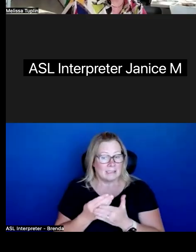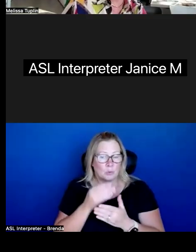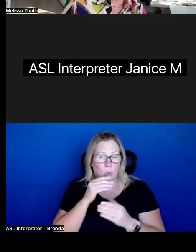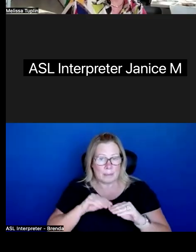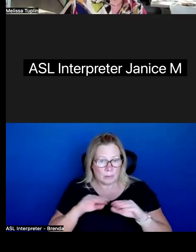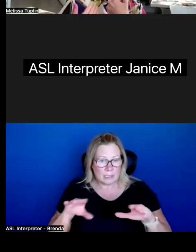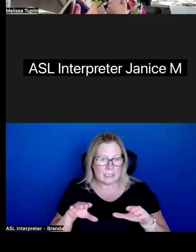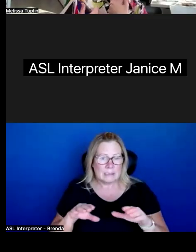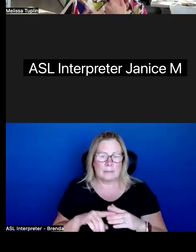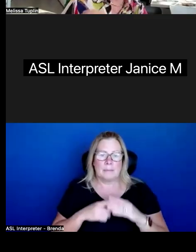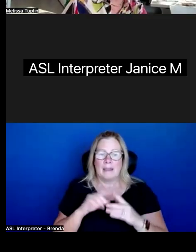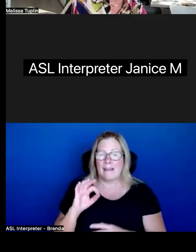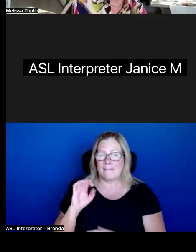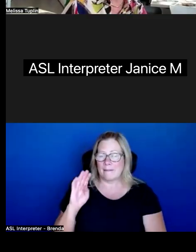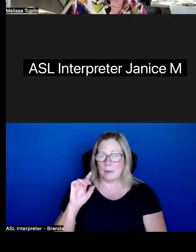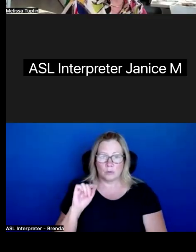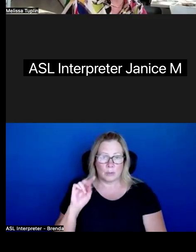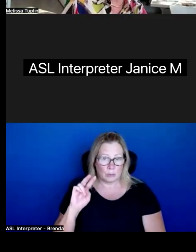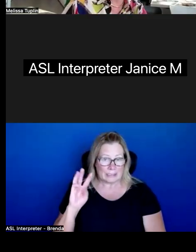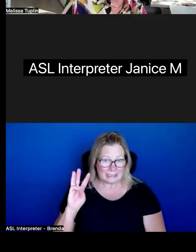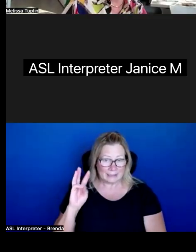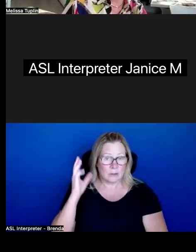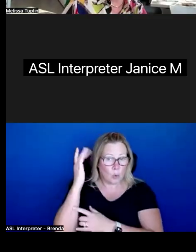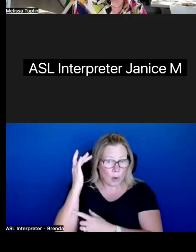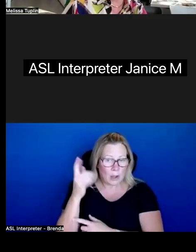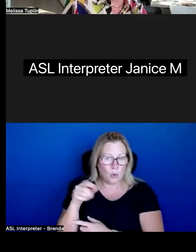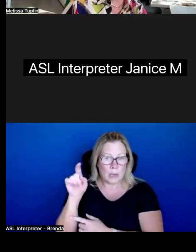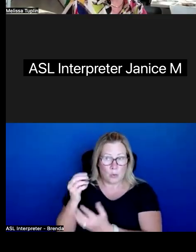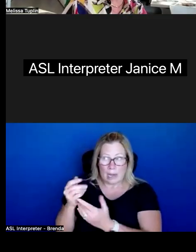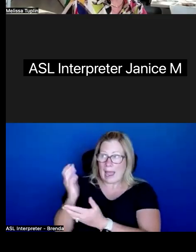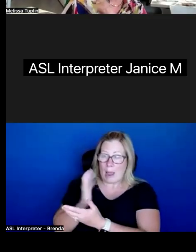as that is when we receive our funds from the City of Calgary.